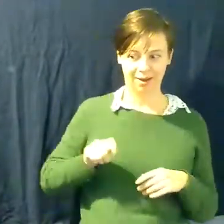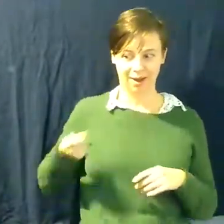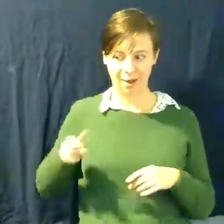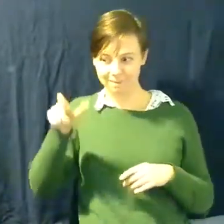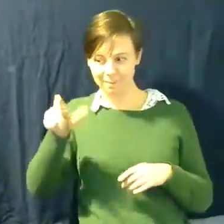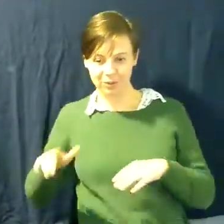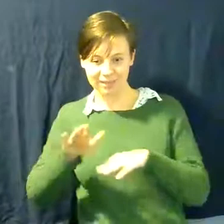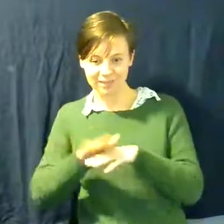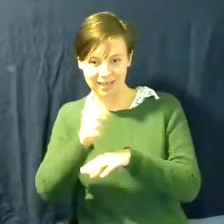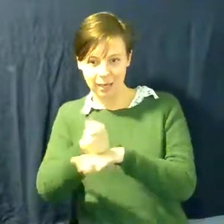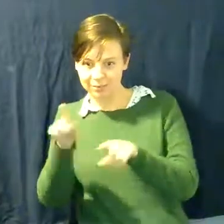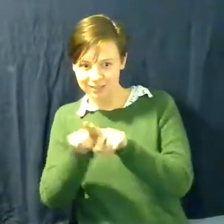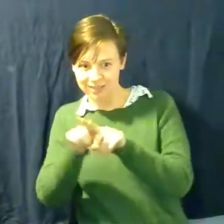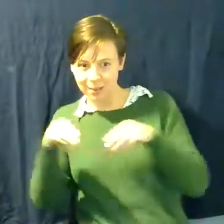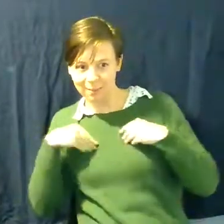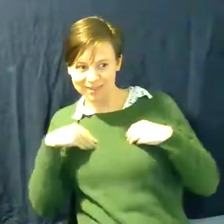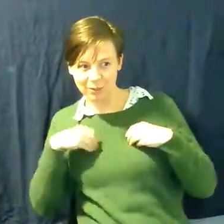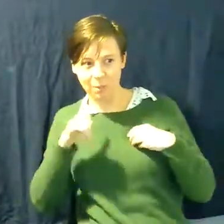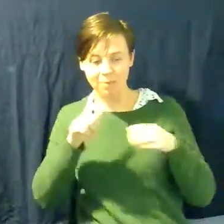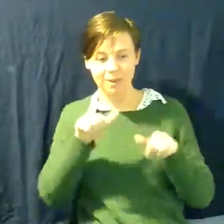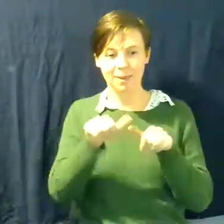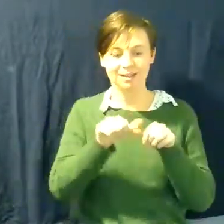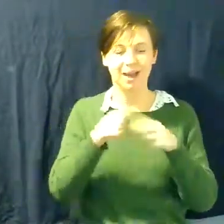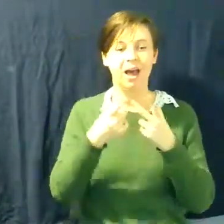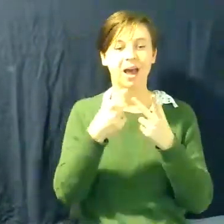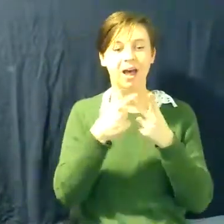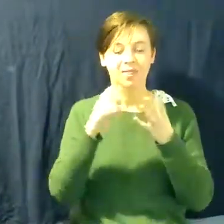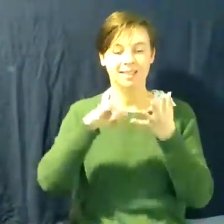business, you often wouldn't want a mentor